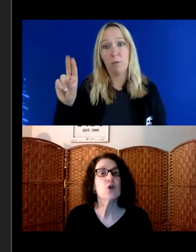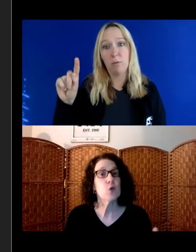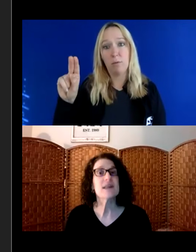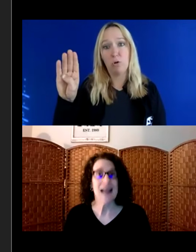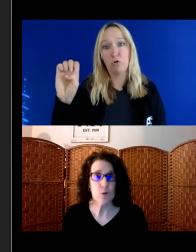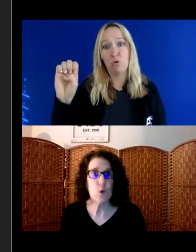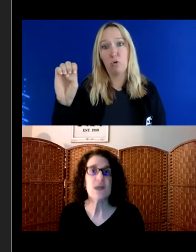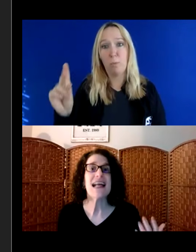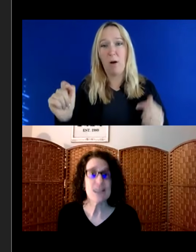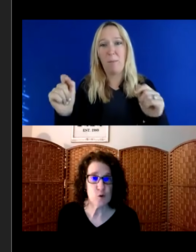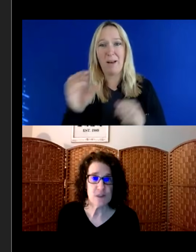You can download it and use it.